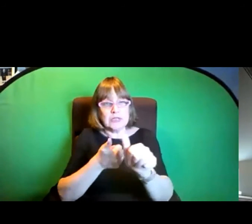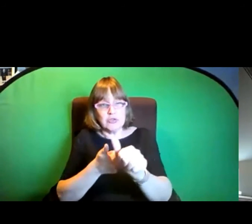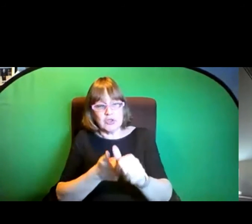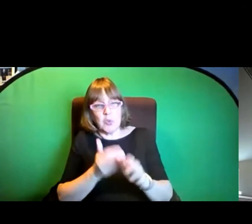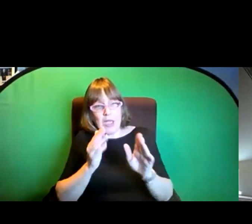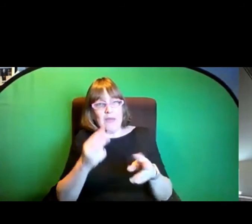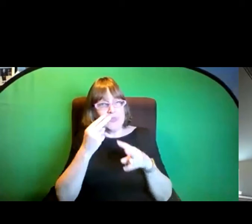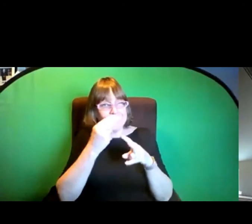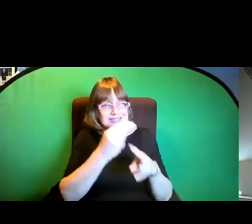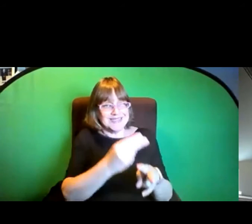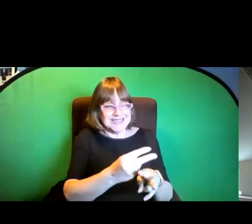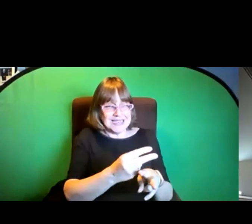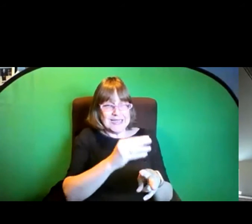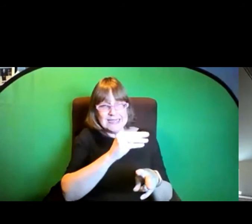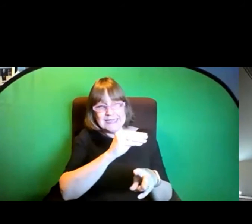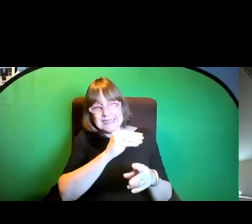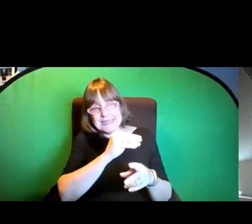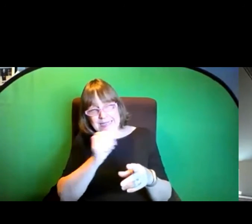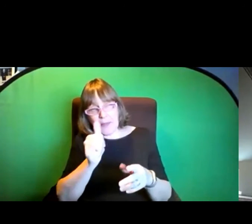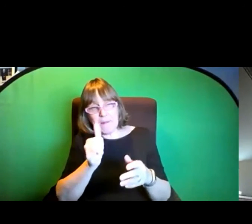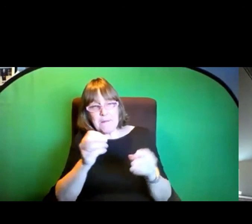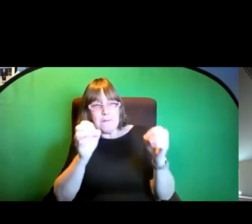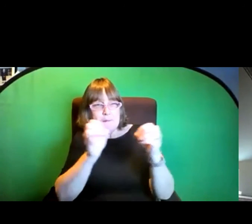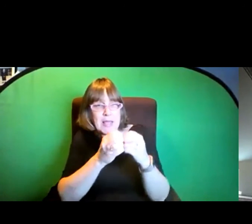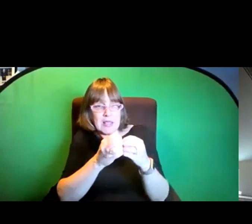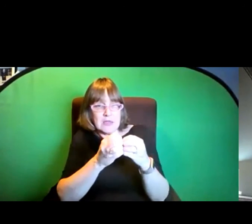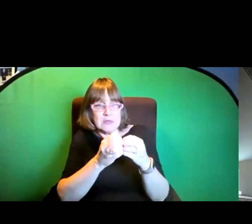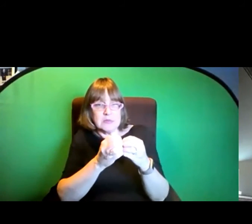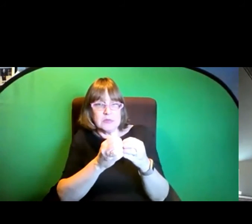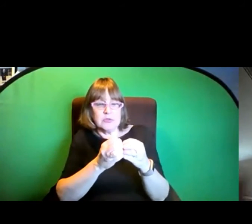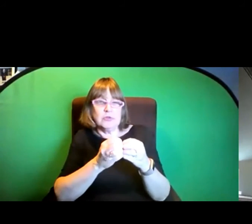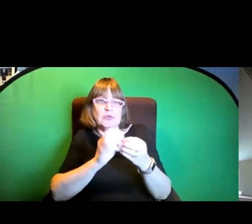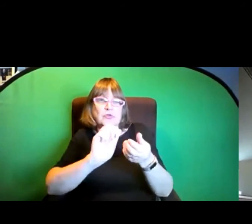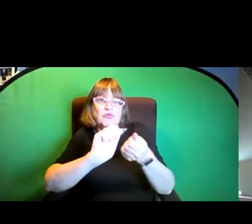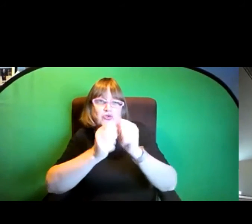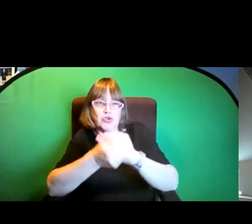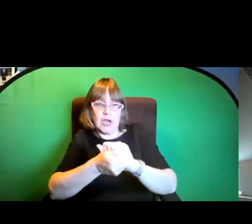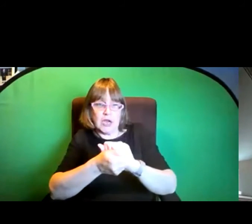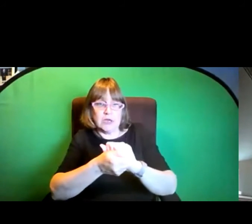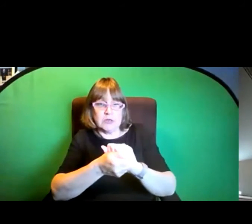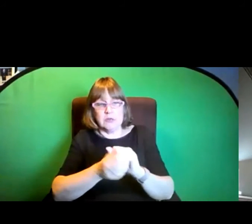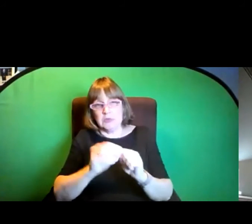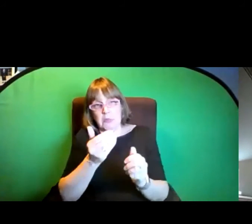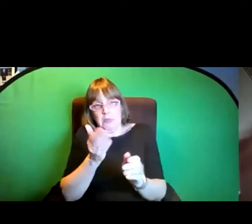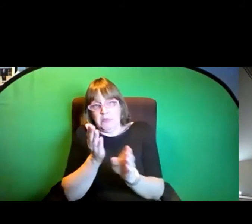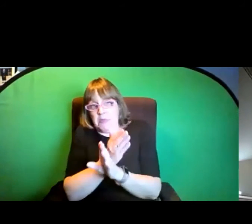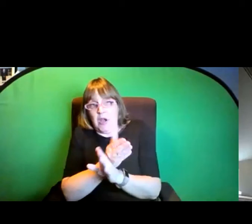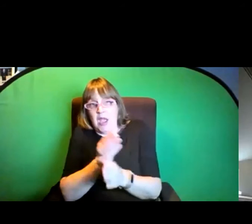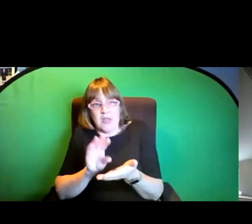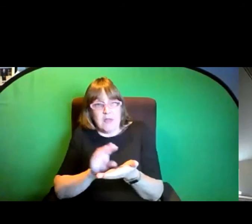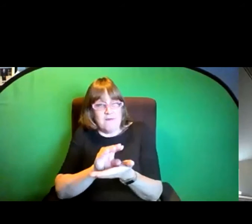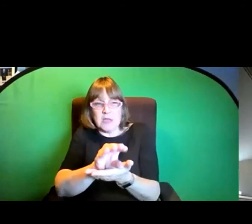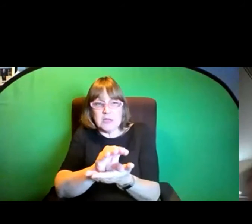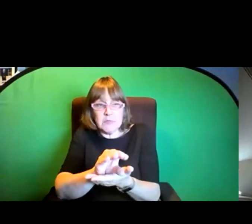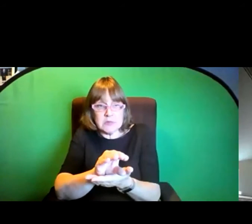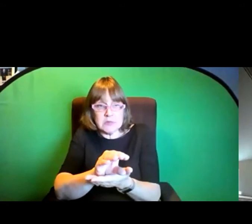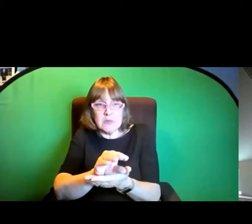several billion invest into proactively decarbonizing manufacturing some of that can be private investment but we really need to see the state leading the way,